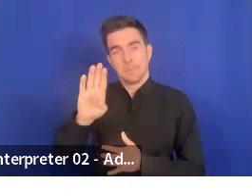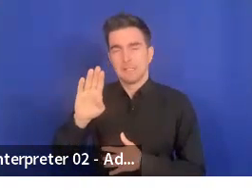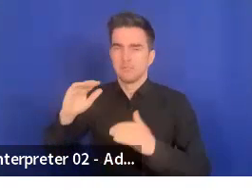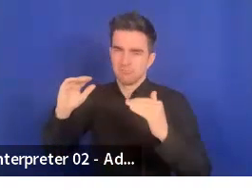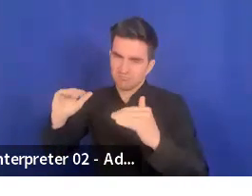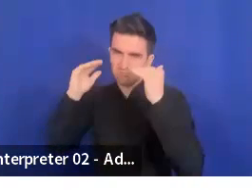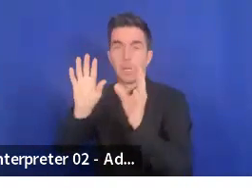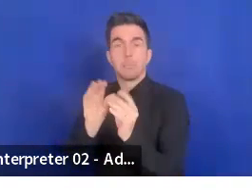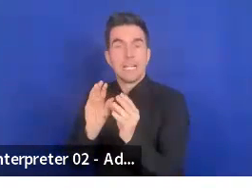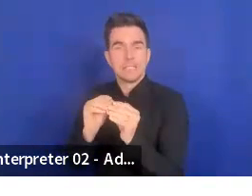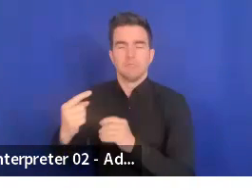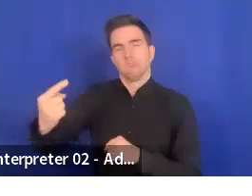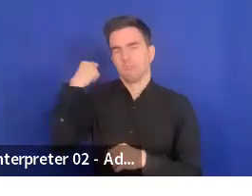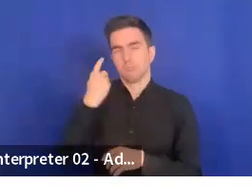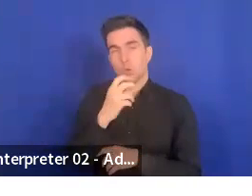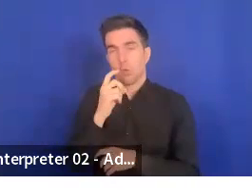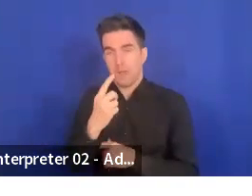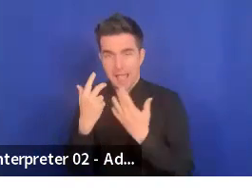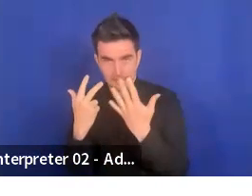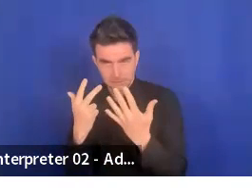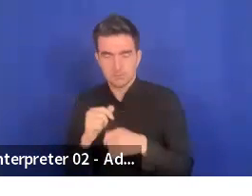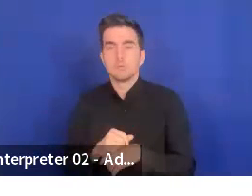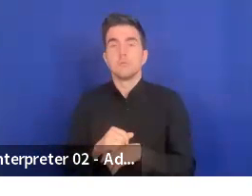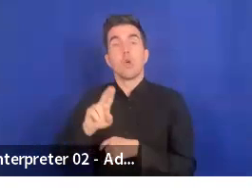produced very strong political declarations.